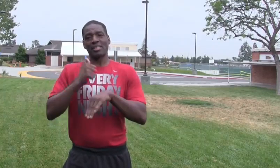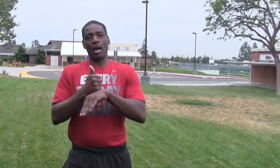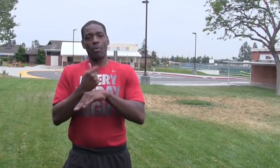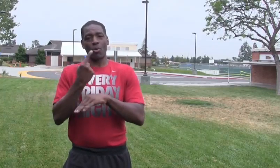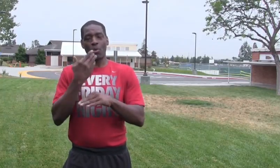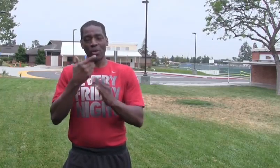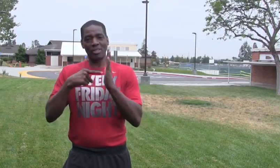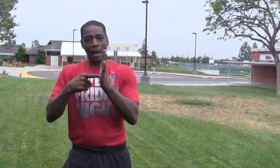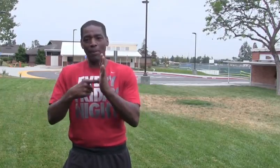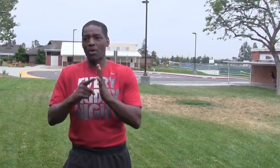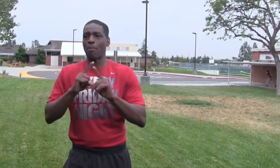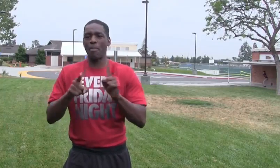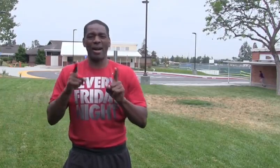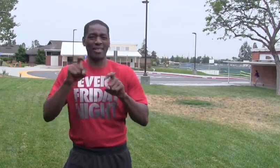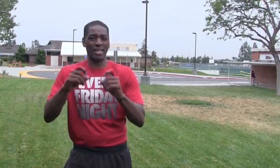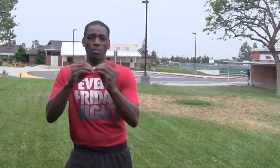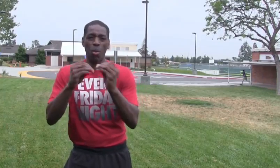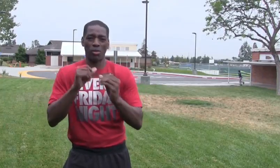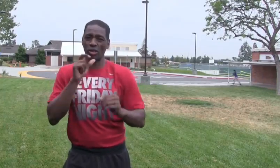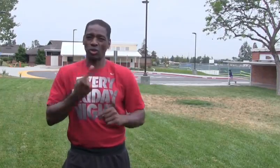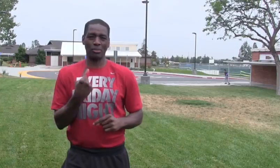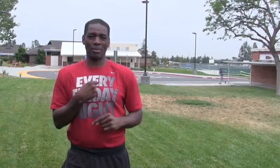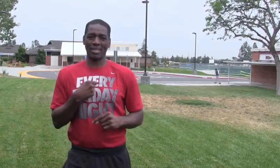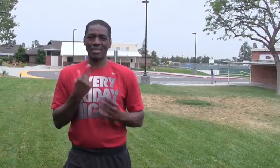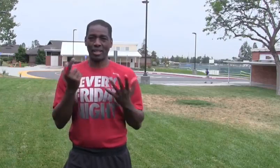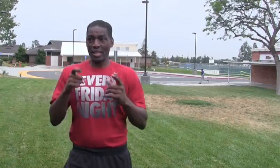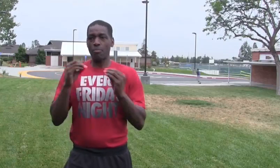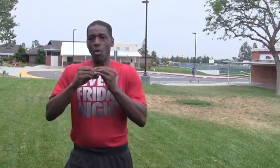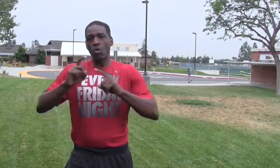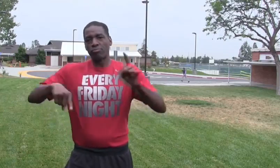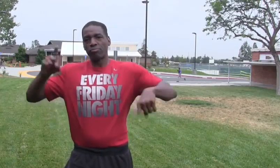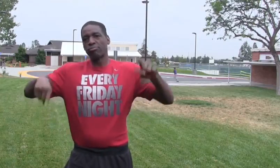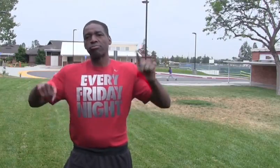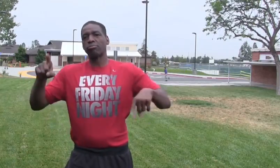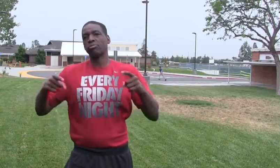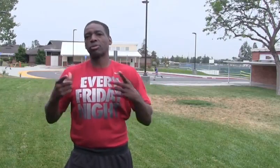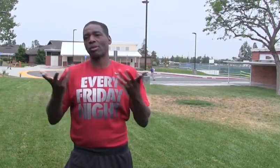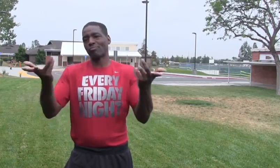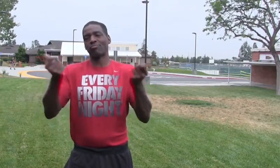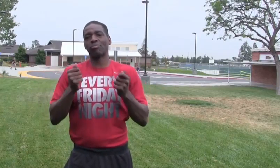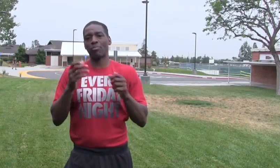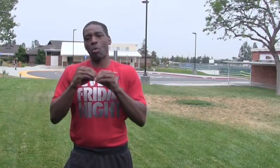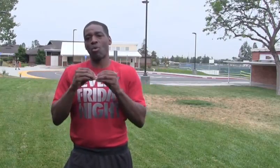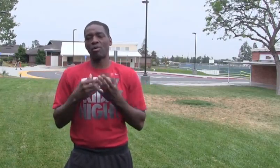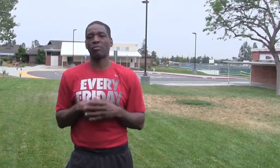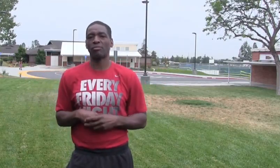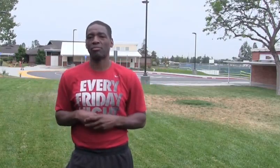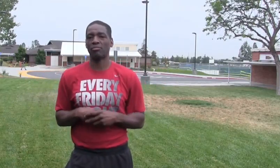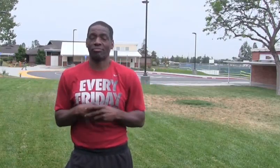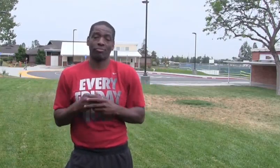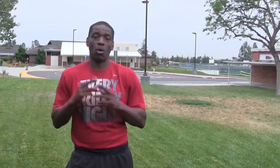I am glad to set an example, but I think it is important that it is more than just me who is a role model.